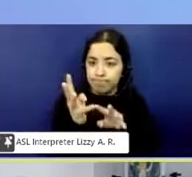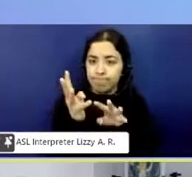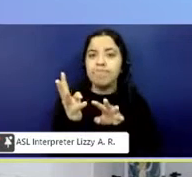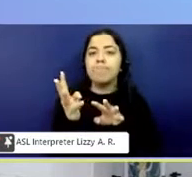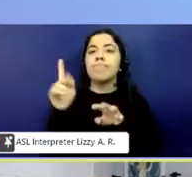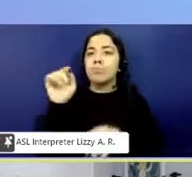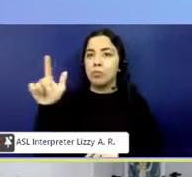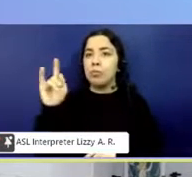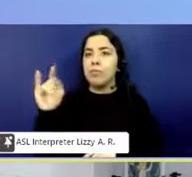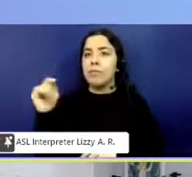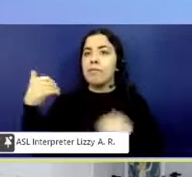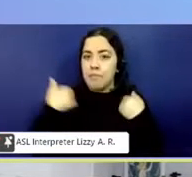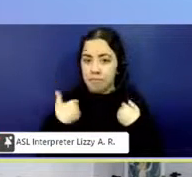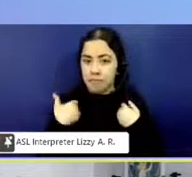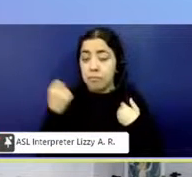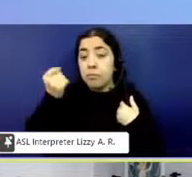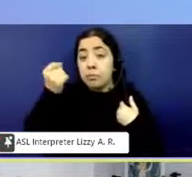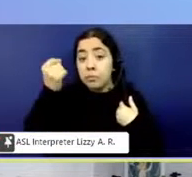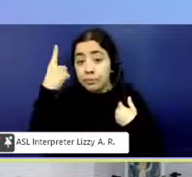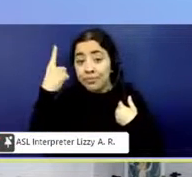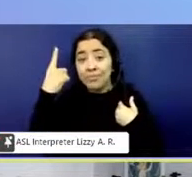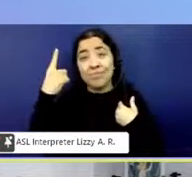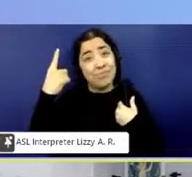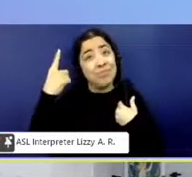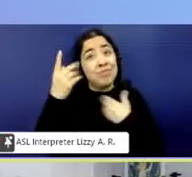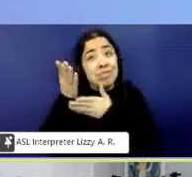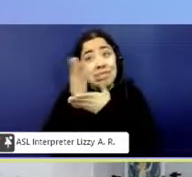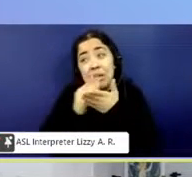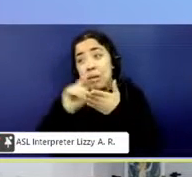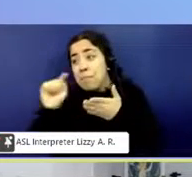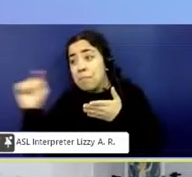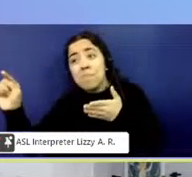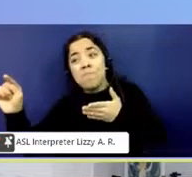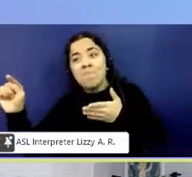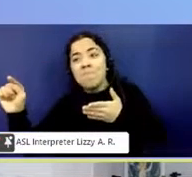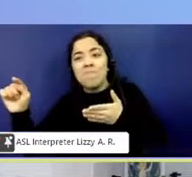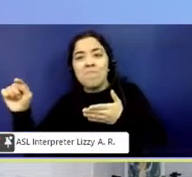fields of opportunity the toolkit didn't address in terms of cognitive exclusion